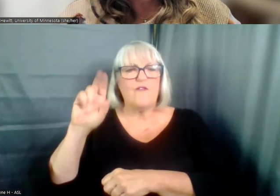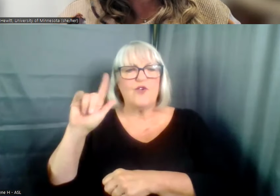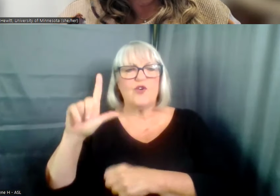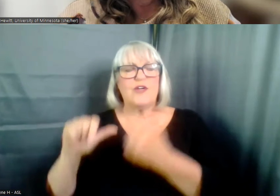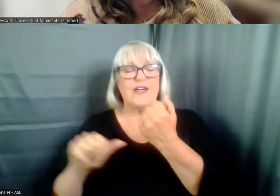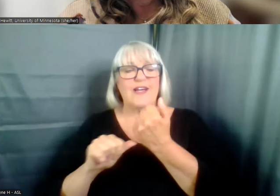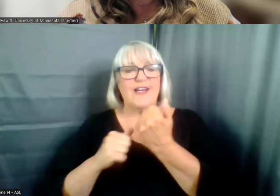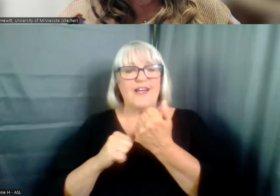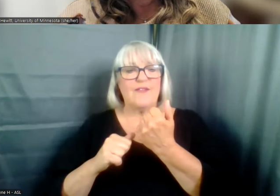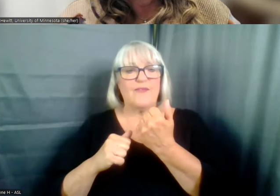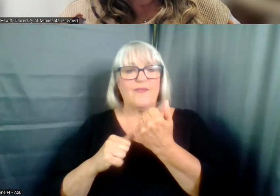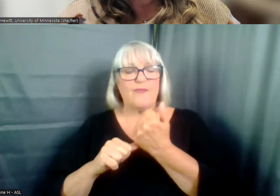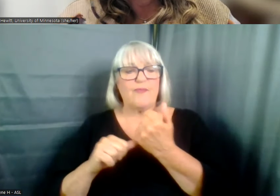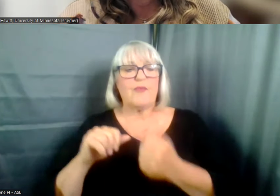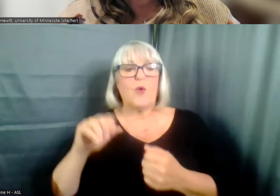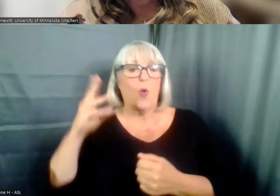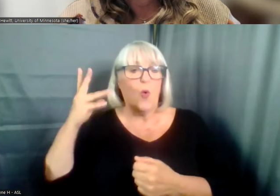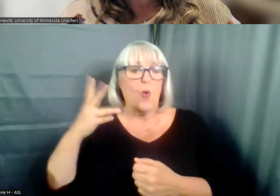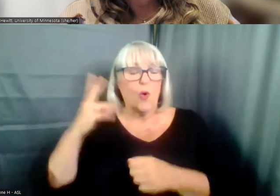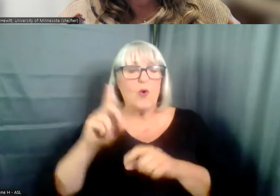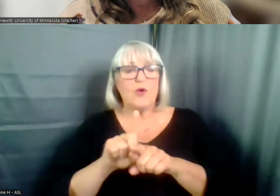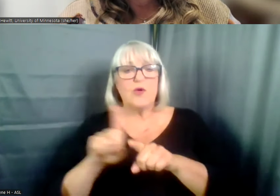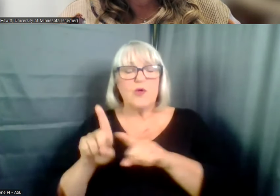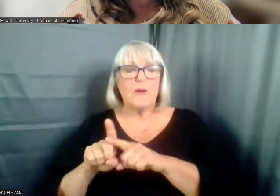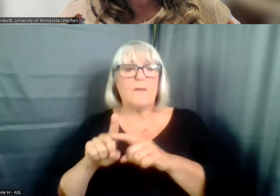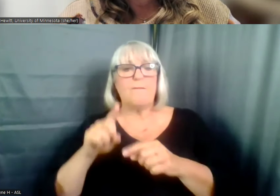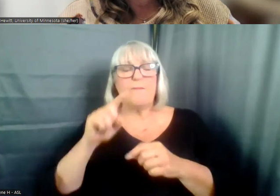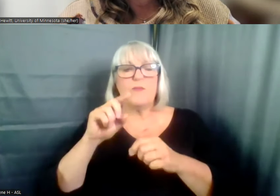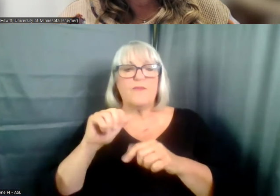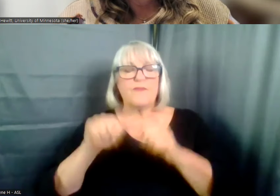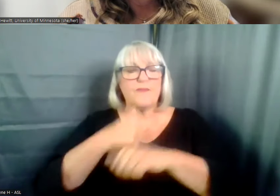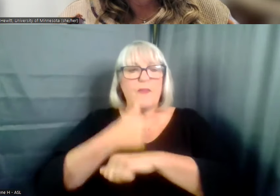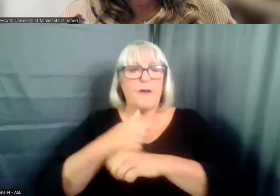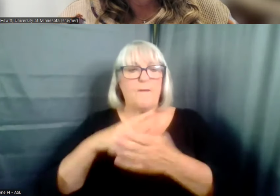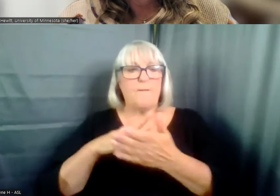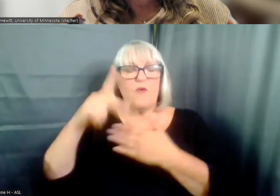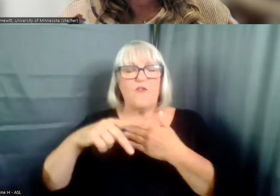create a telemedicine program to disseminate dementia care best practices to primary care